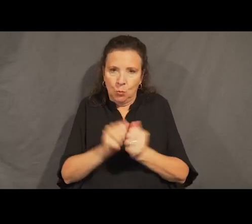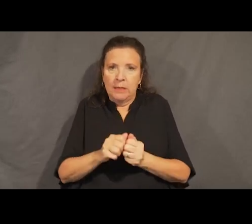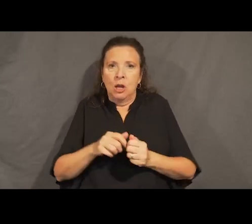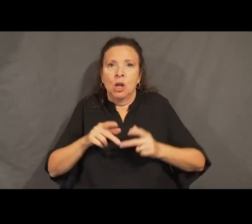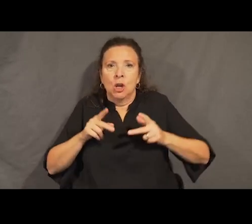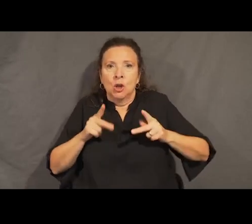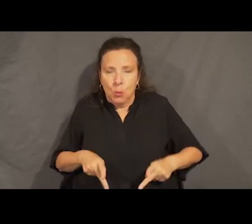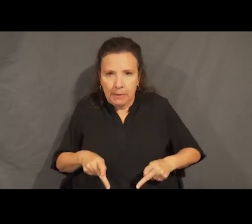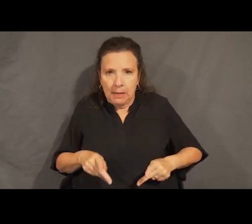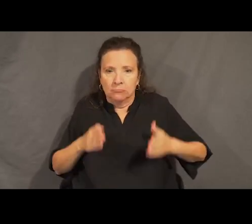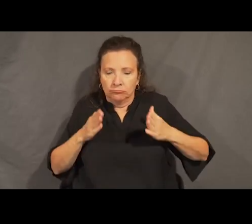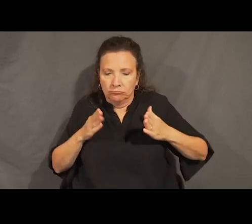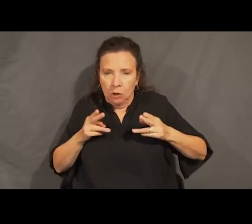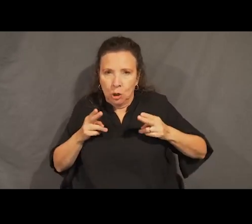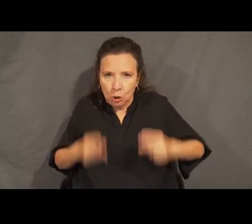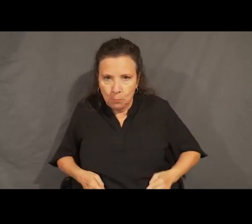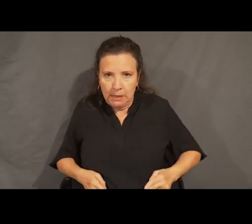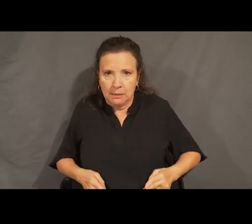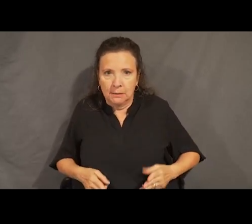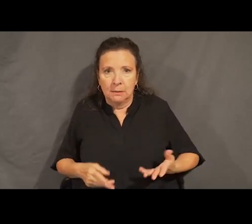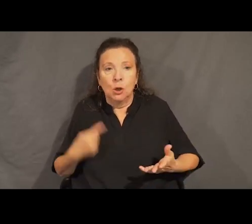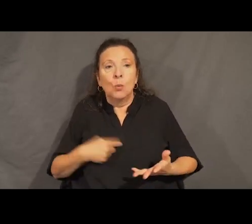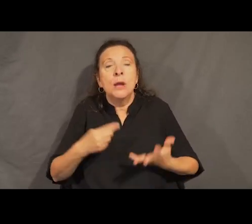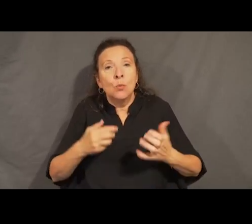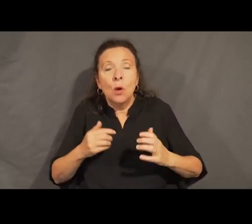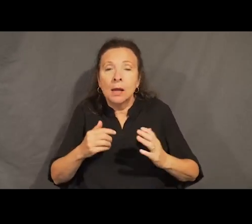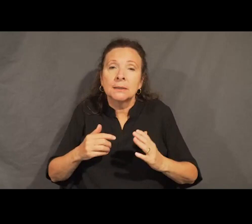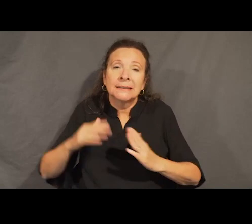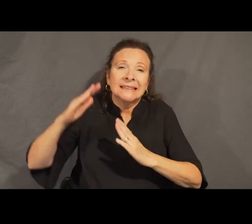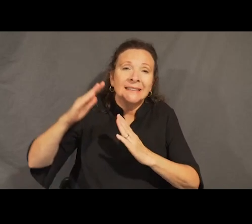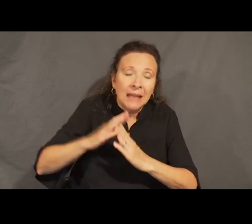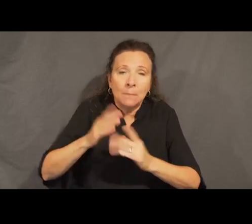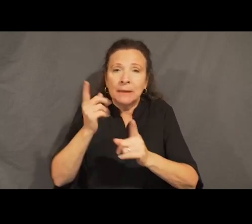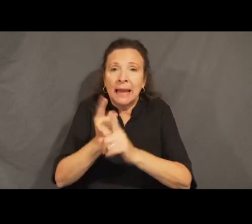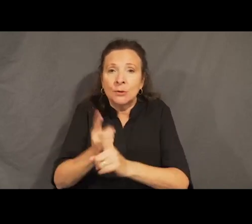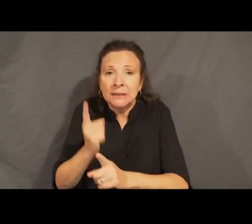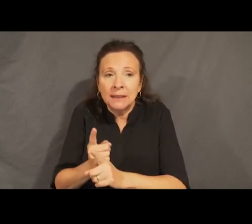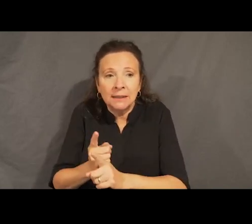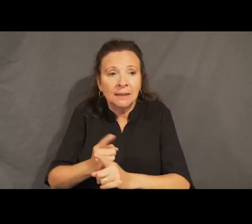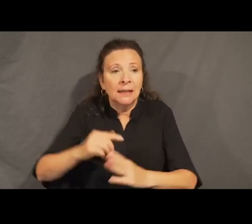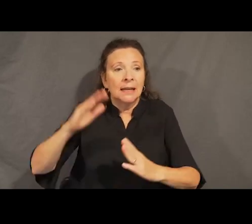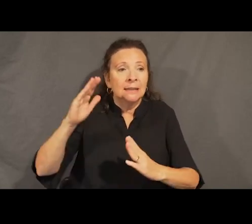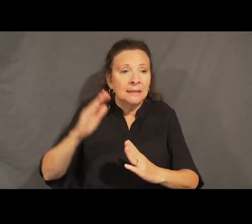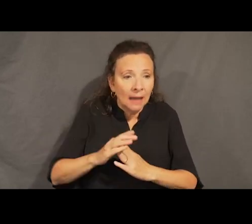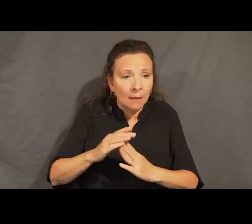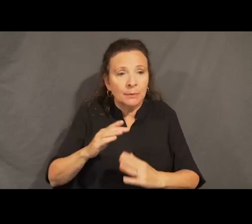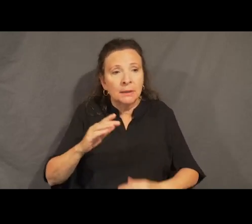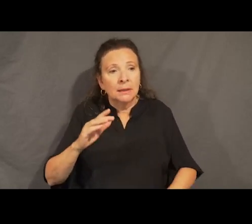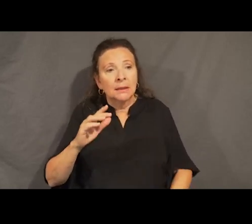accuracy and the highest ROI, highest ROI for who? People with disabilities. Let's break down